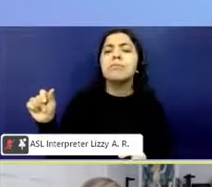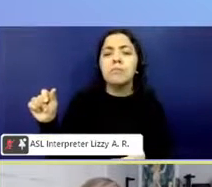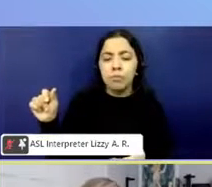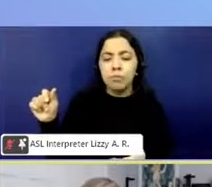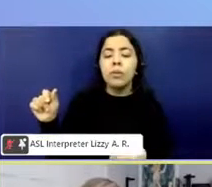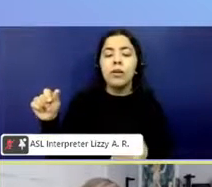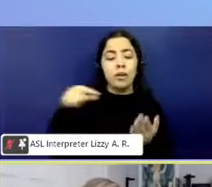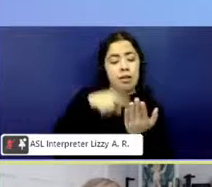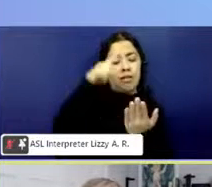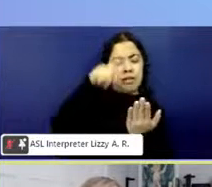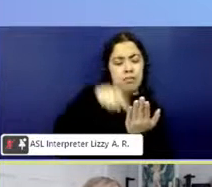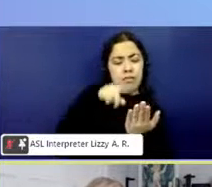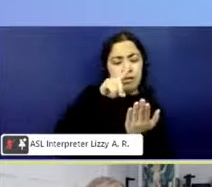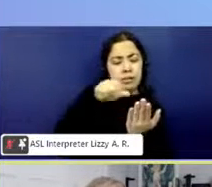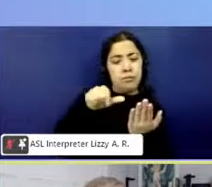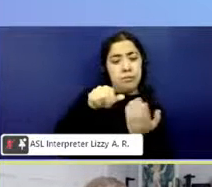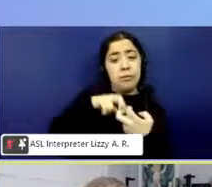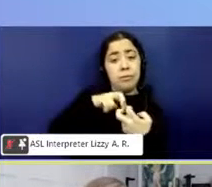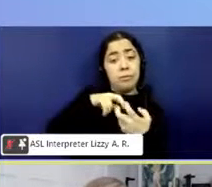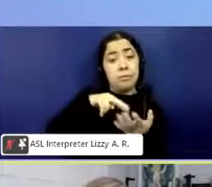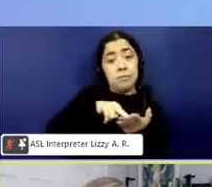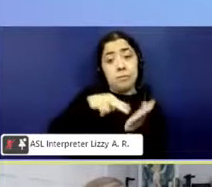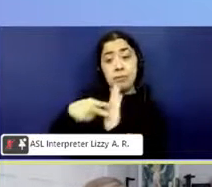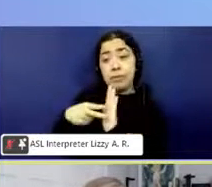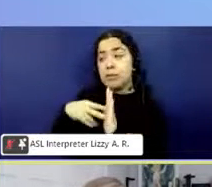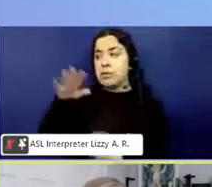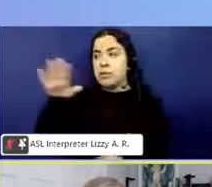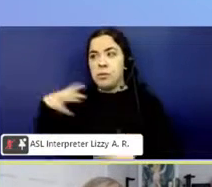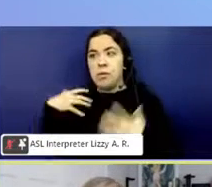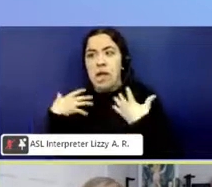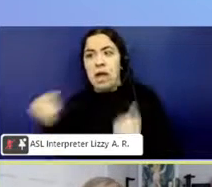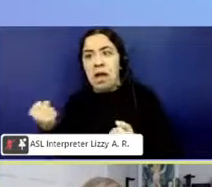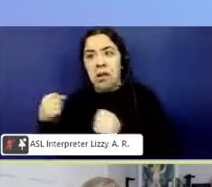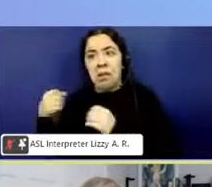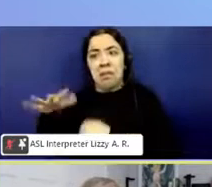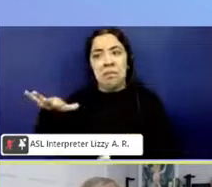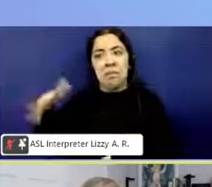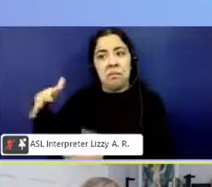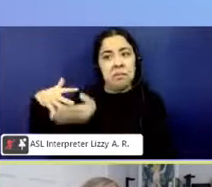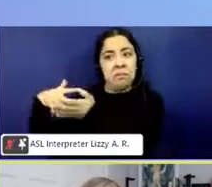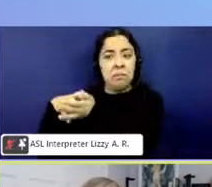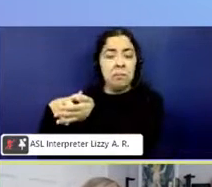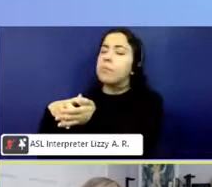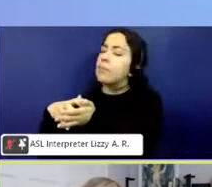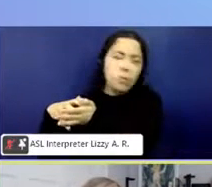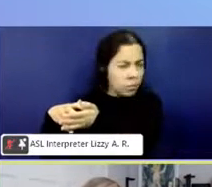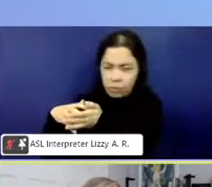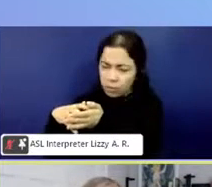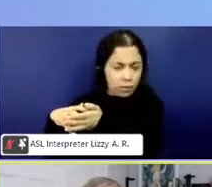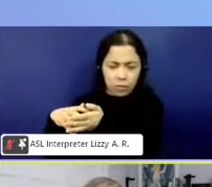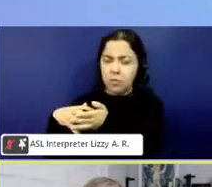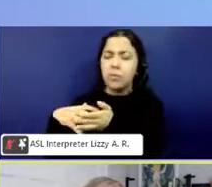as a representation of personal health conditions instead inclusive design is about understanding